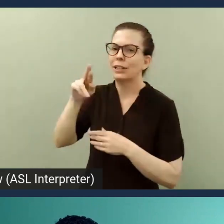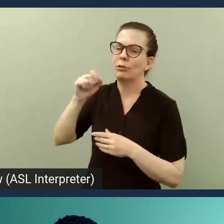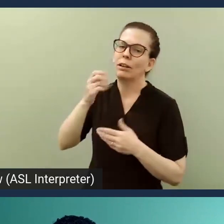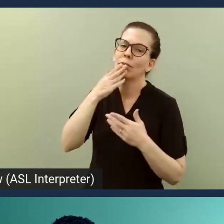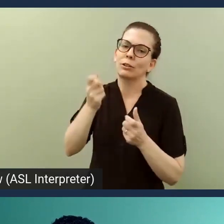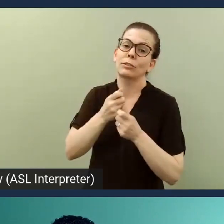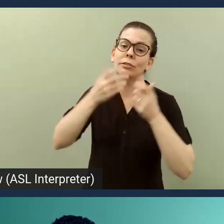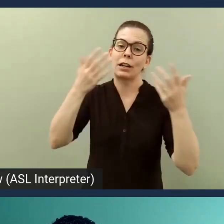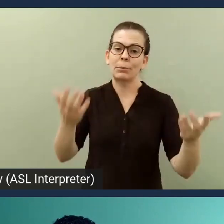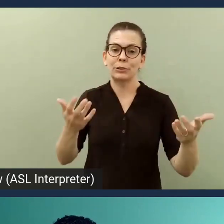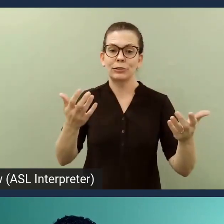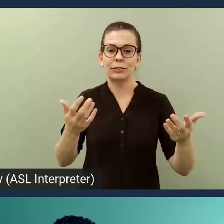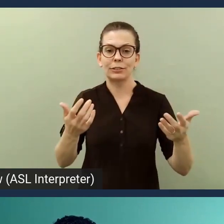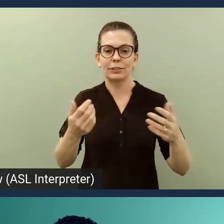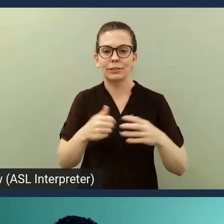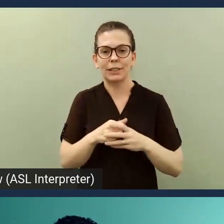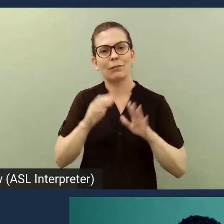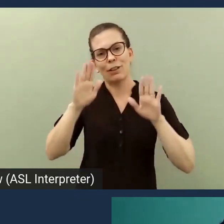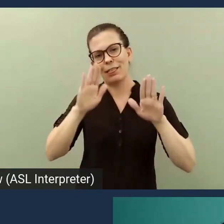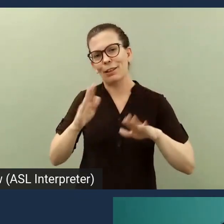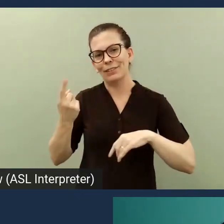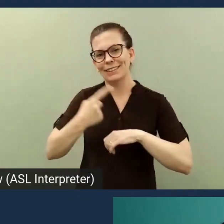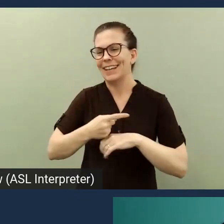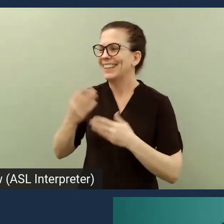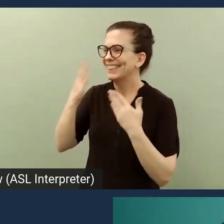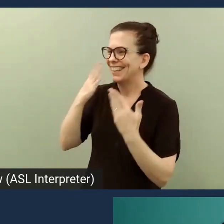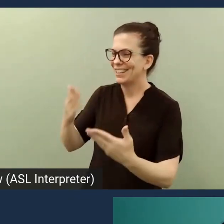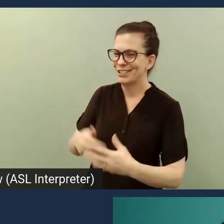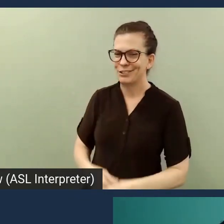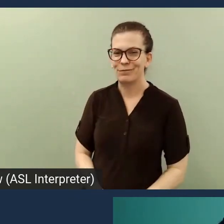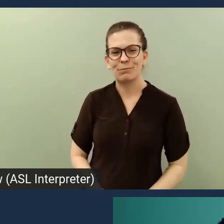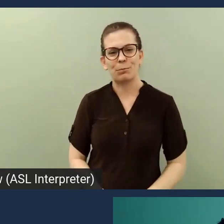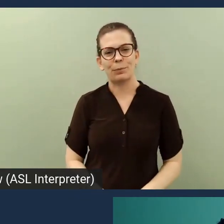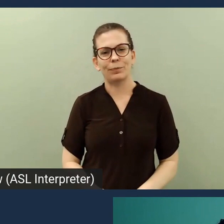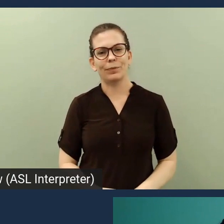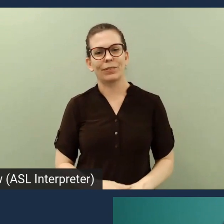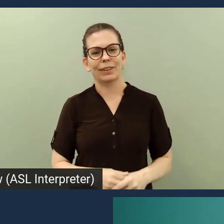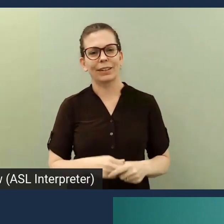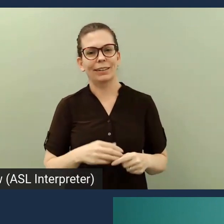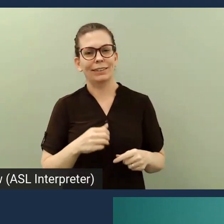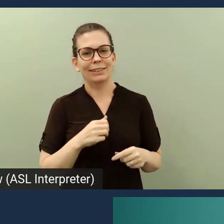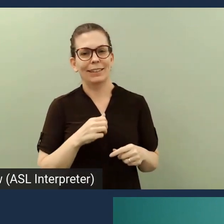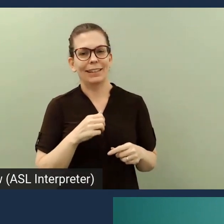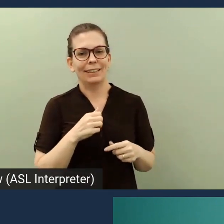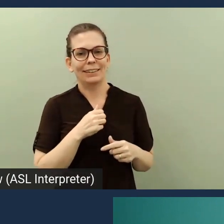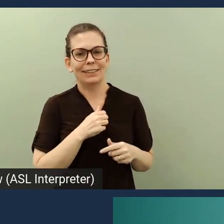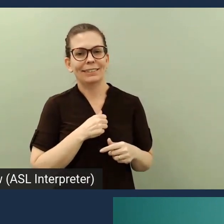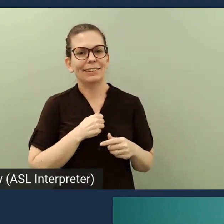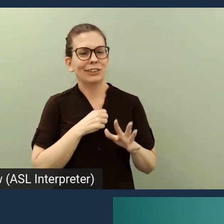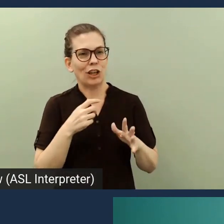and have a lovely day. Thank-- I'm sorry Kirit for cutting you off, but thank you.